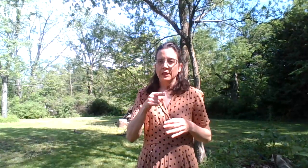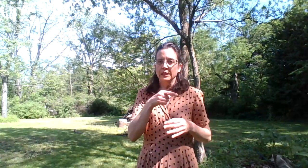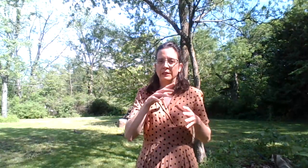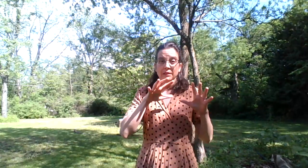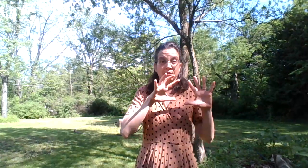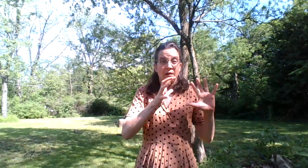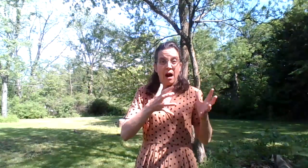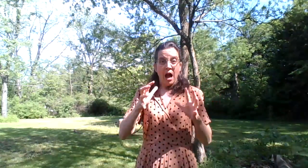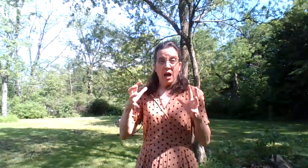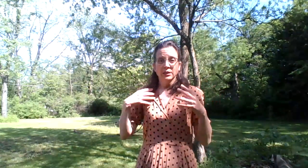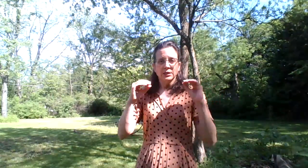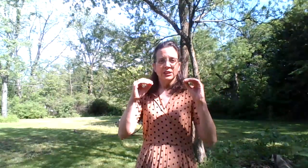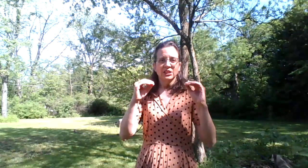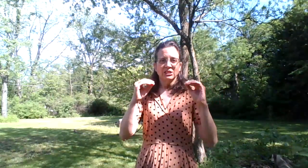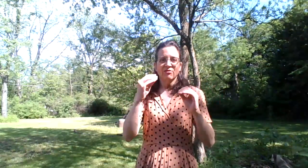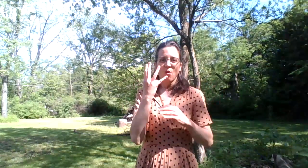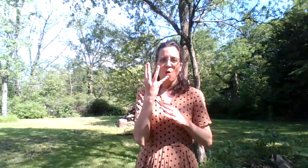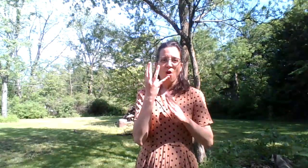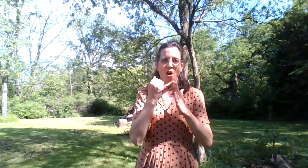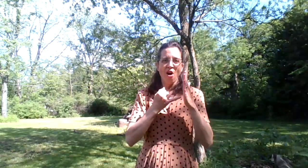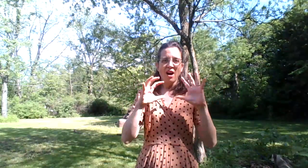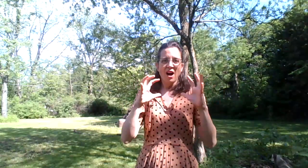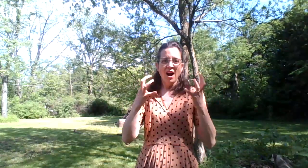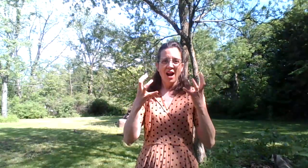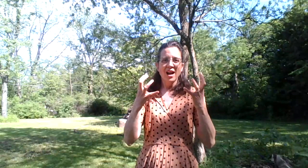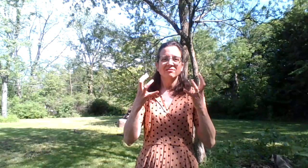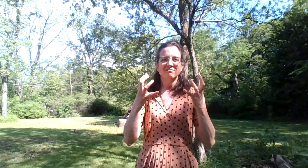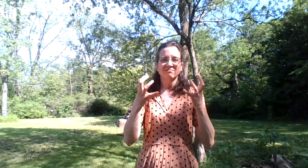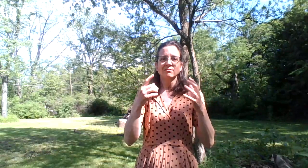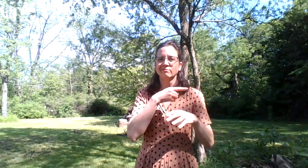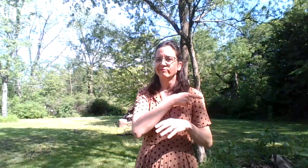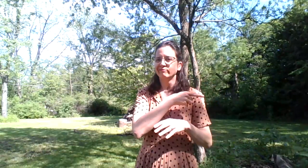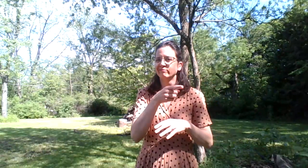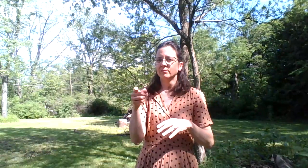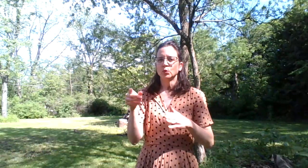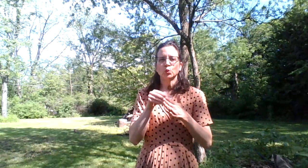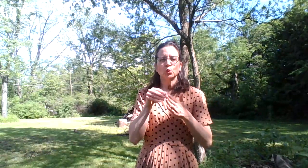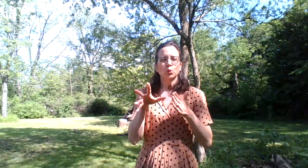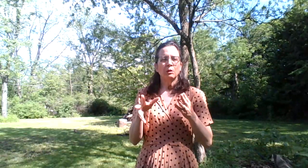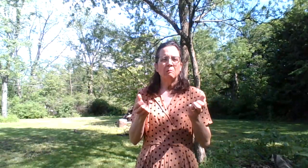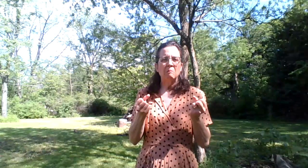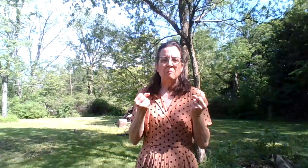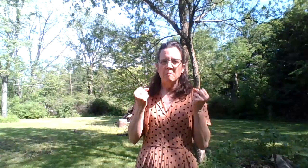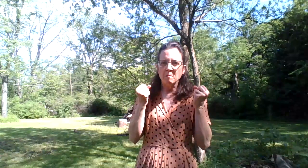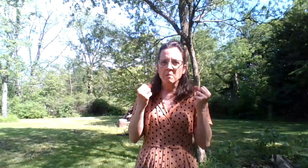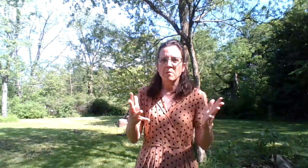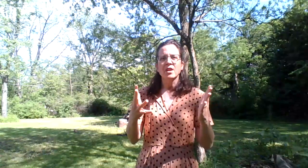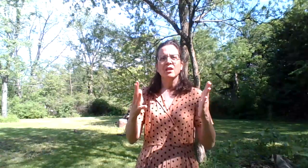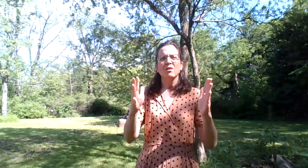I teach four high school art classes, and there are many wonderful artists within those